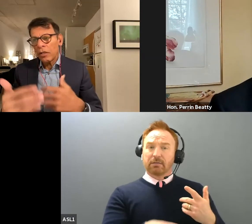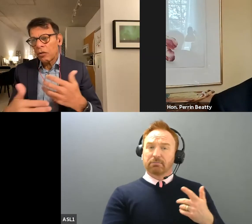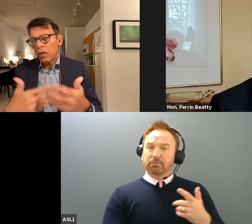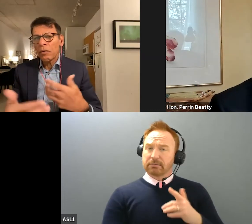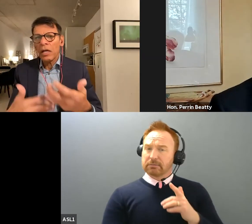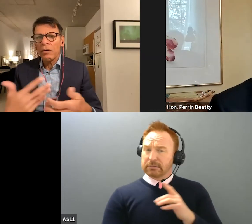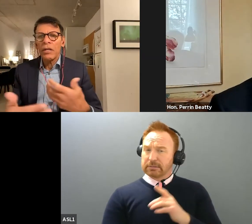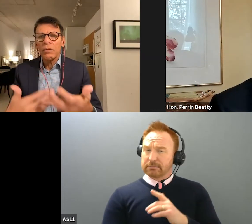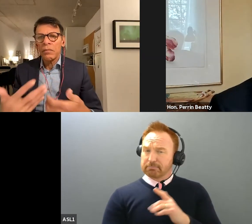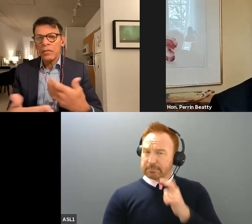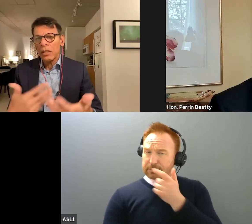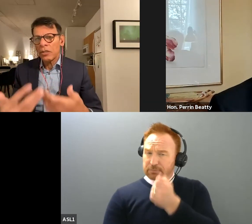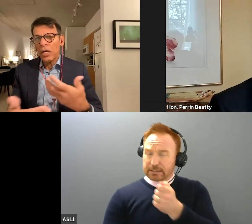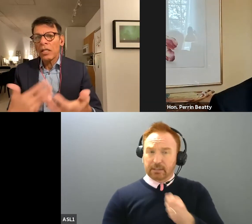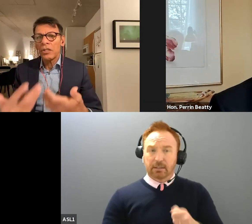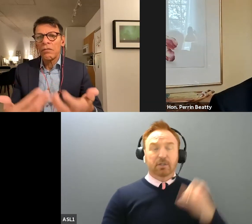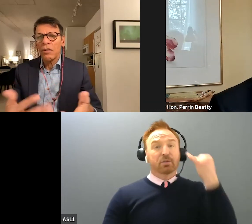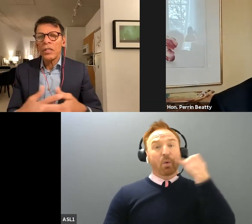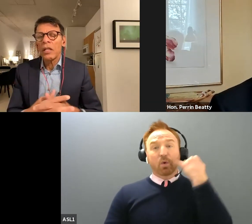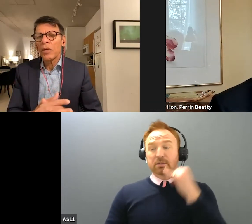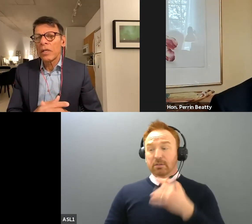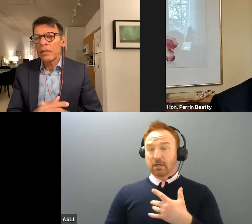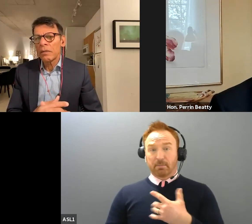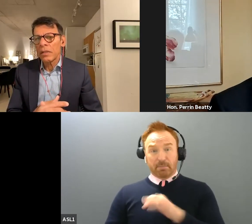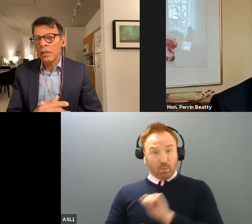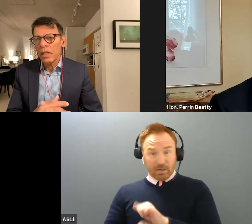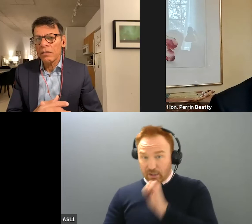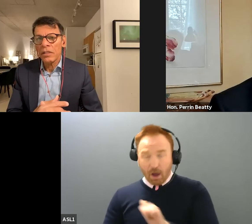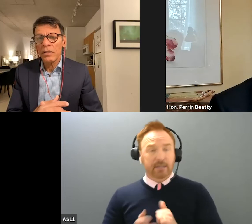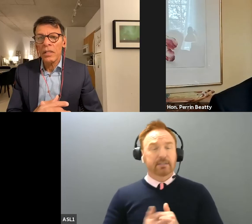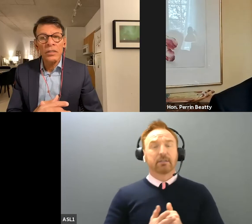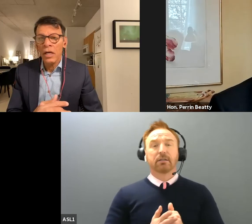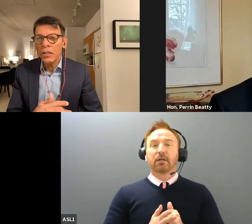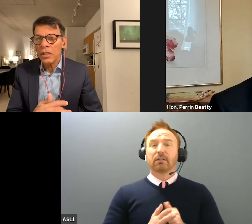you don't have a regular income, the challenges of how you deal with life's necessities are not easy.